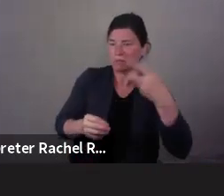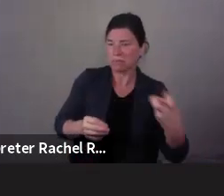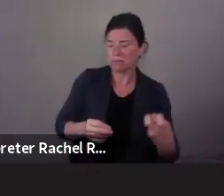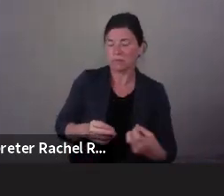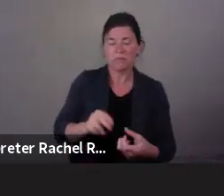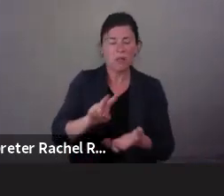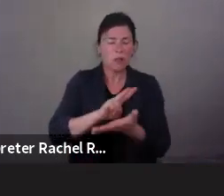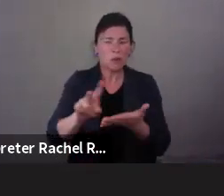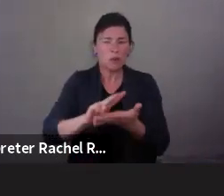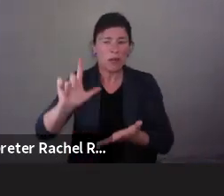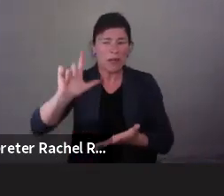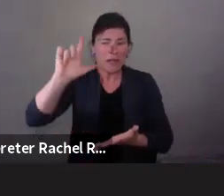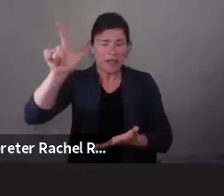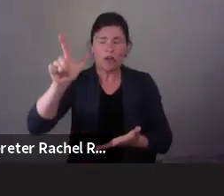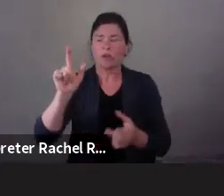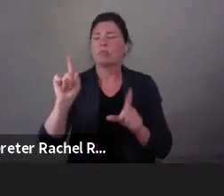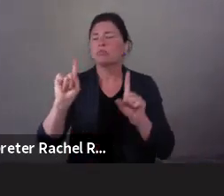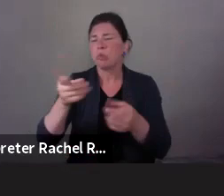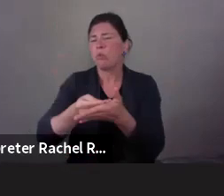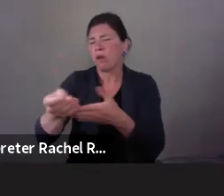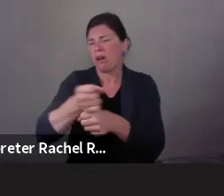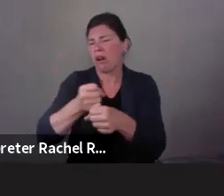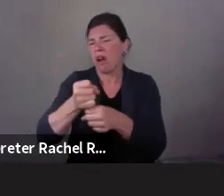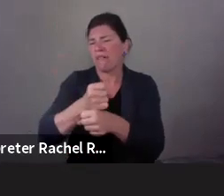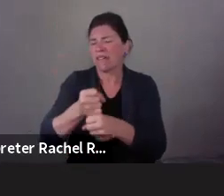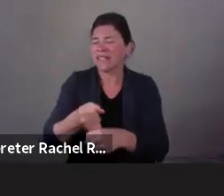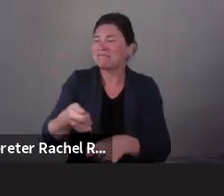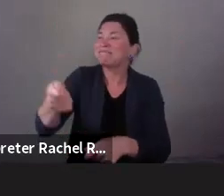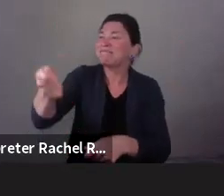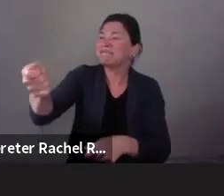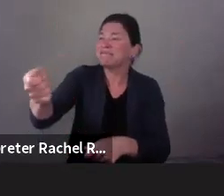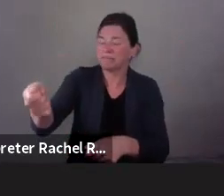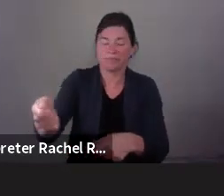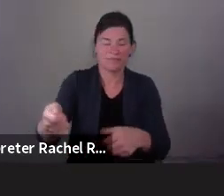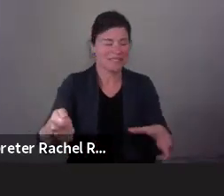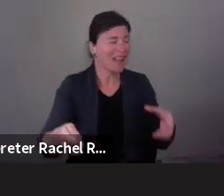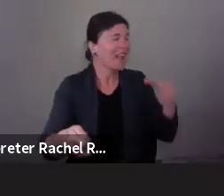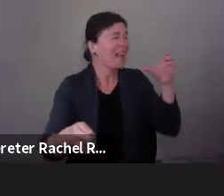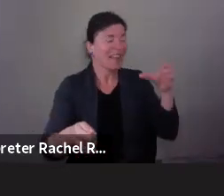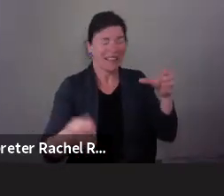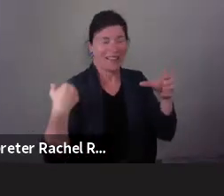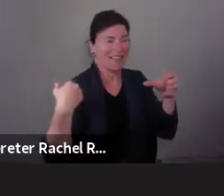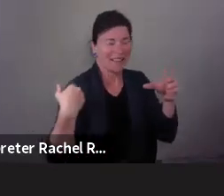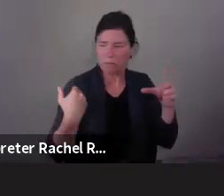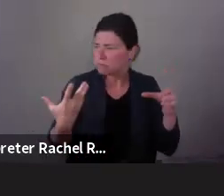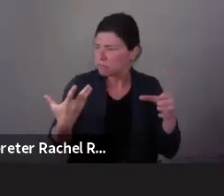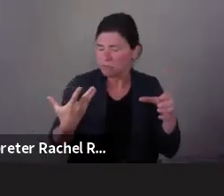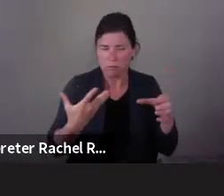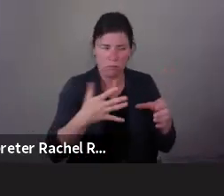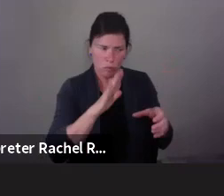work. Then weeks later, I was getting coffee at heritage, and